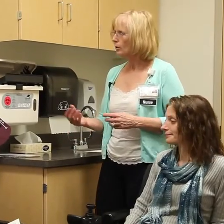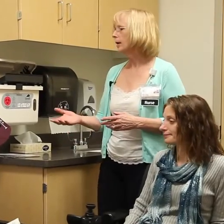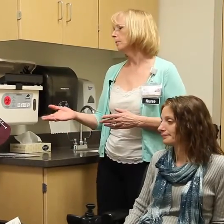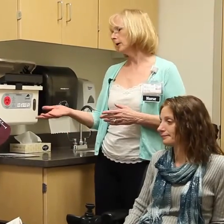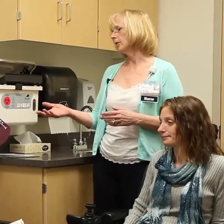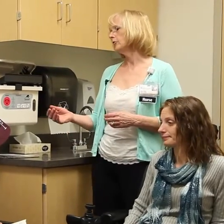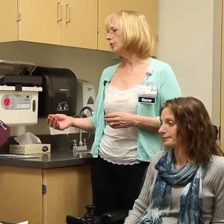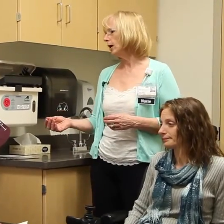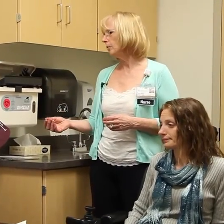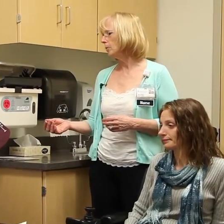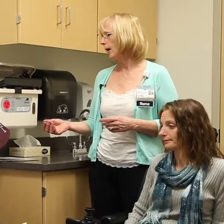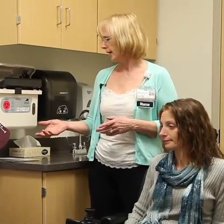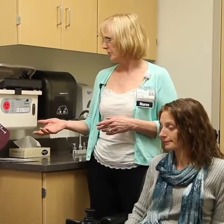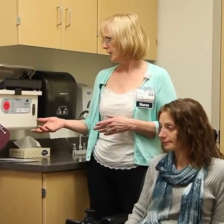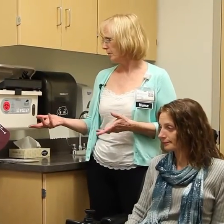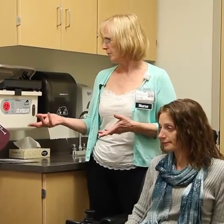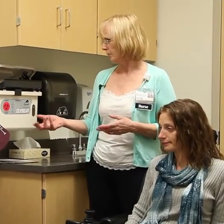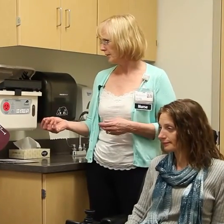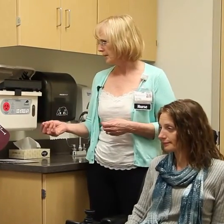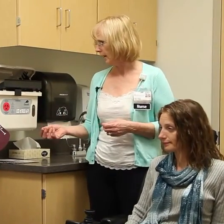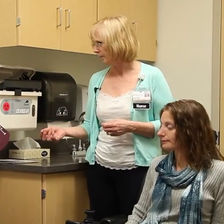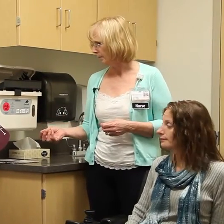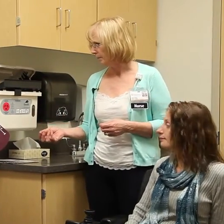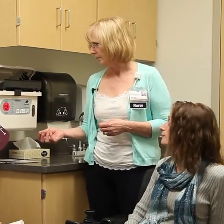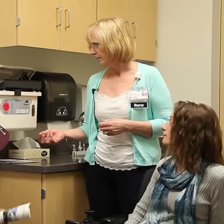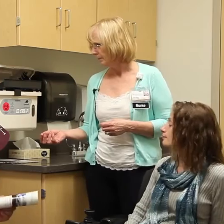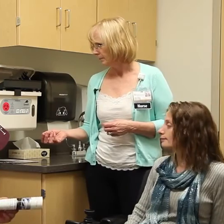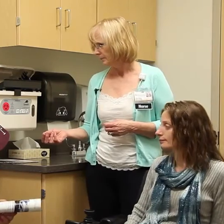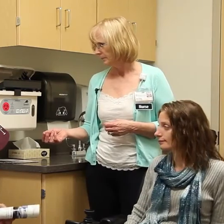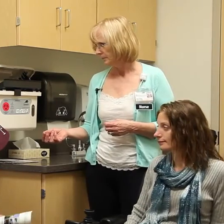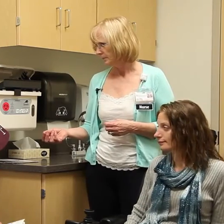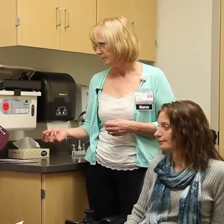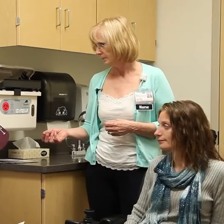Well, great. Peter, could you tell me why Angie came in for a visit today? - Angie just asked me